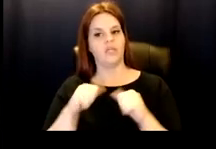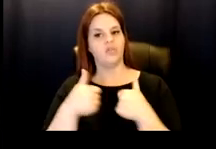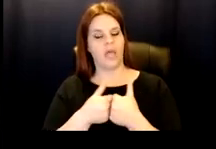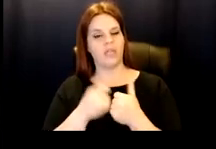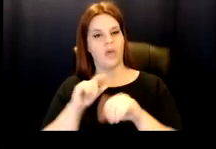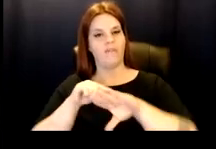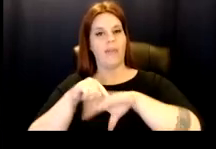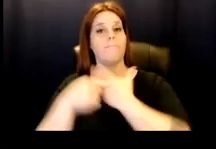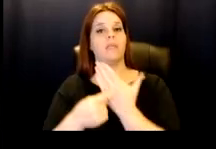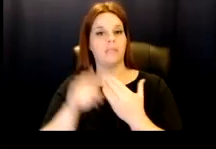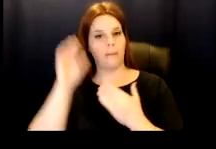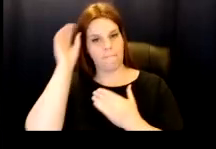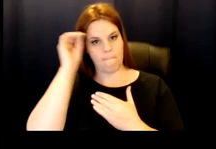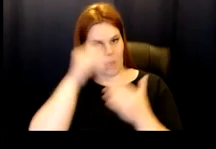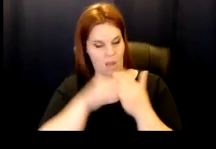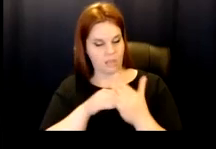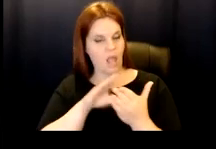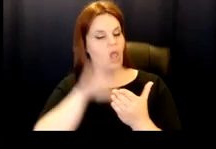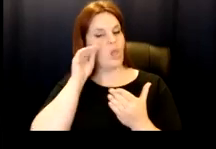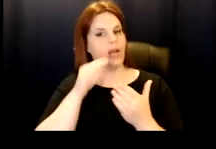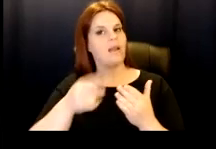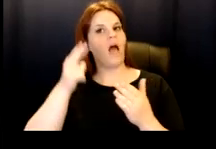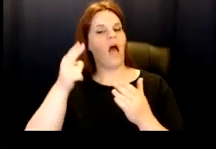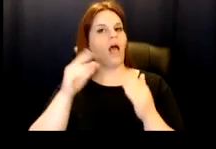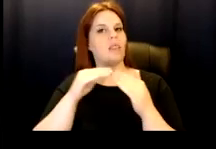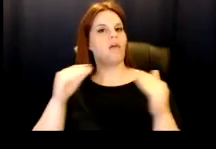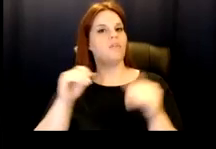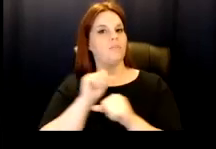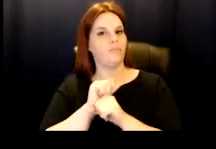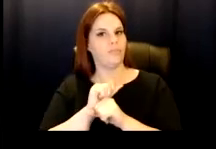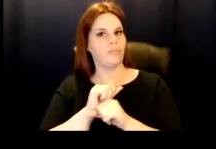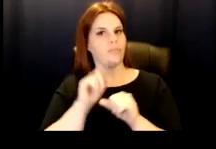bias and learned that high levels of employment stigma related to negative attitudes for disability,